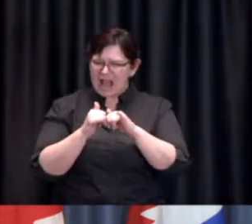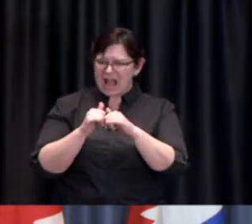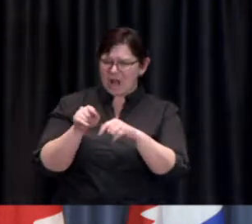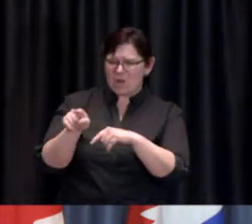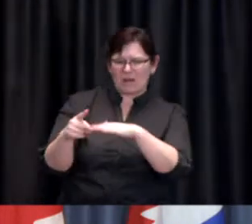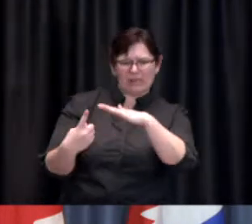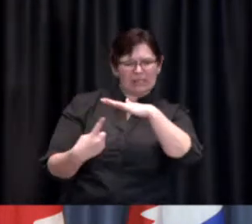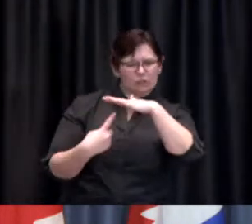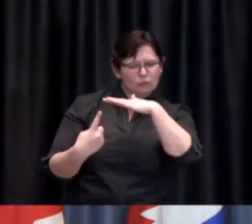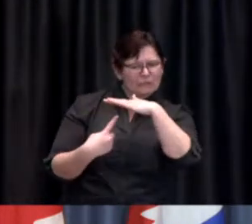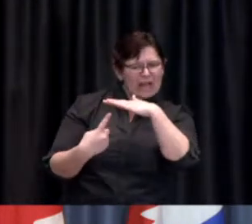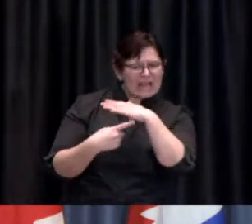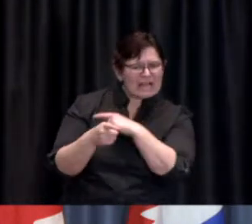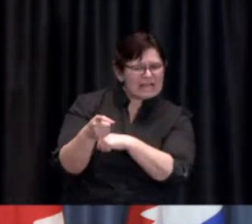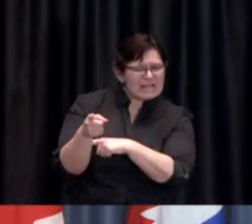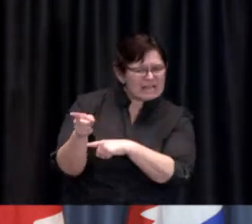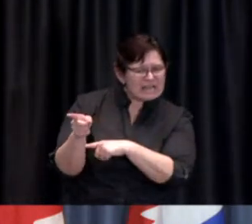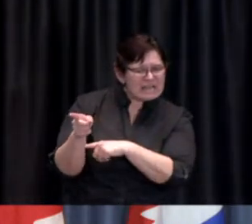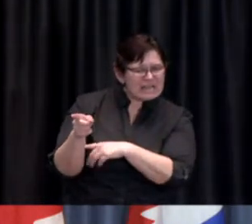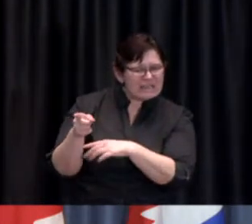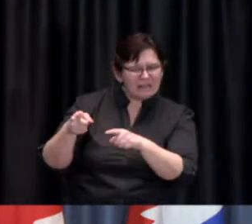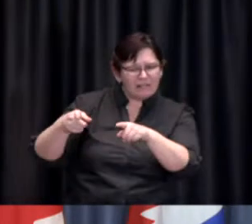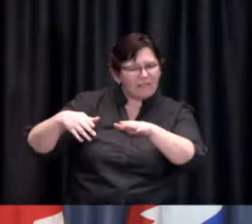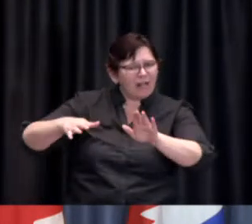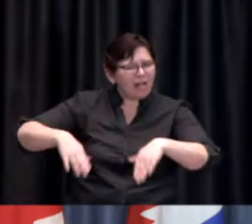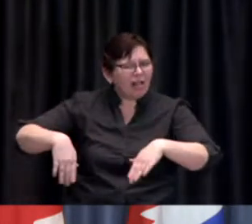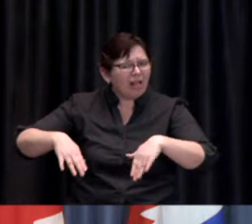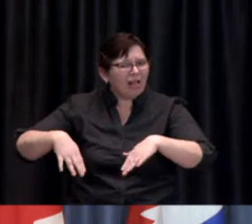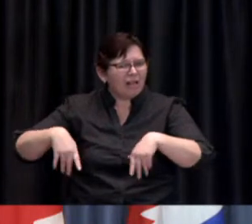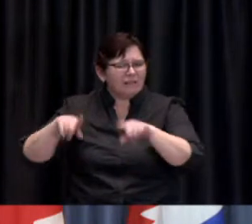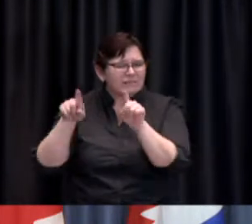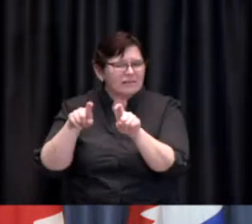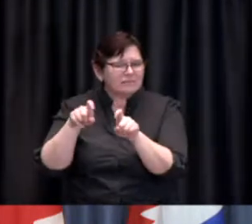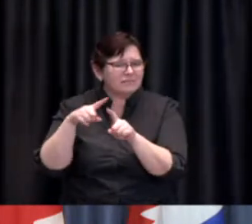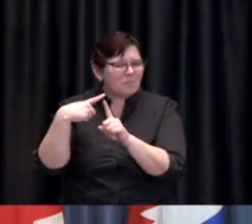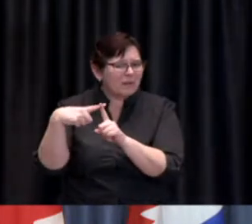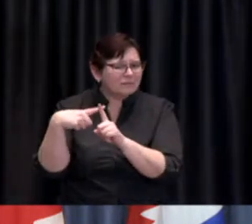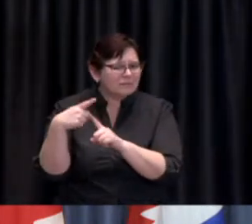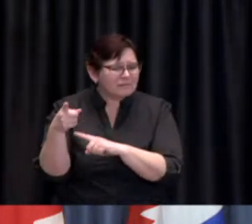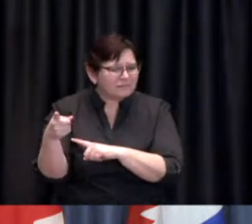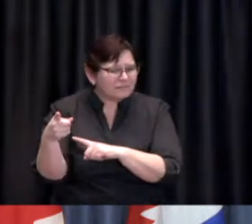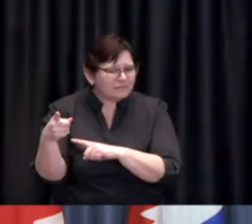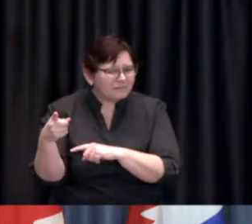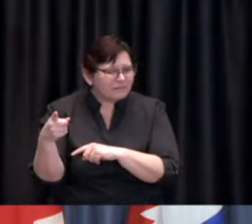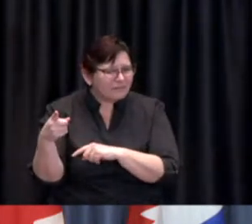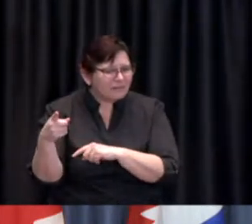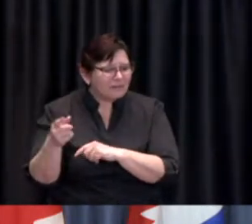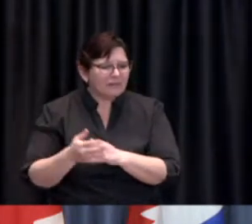haven't yet tested positive for COVID? Brad: Mary-Anne if you could address that please.